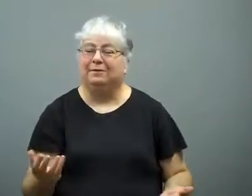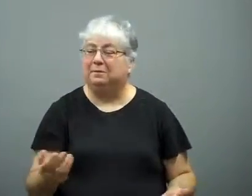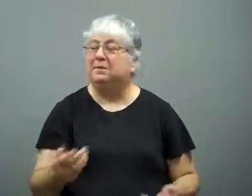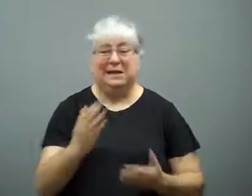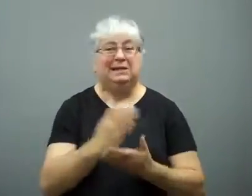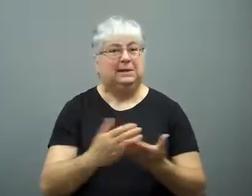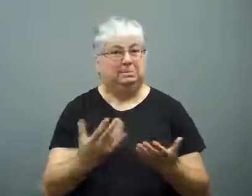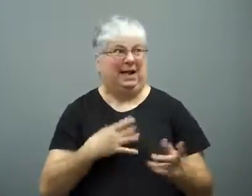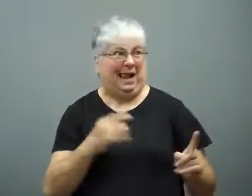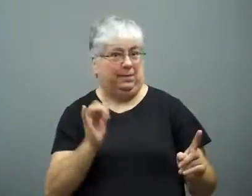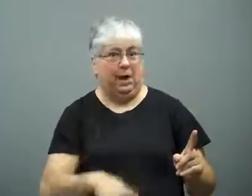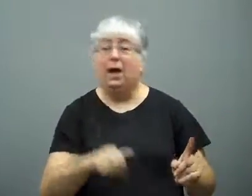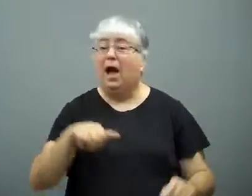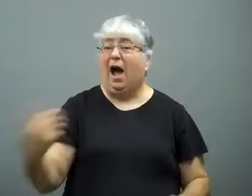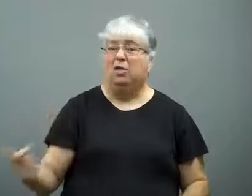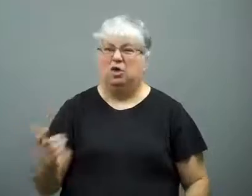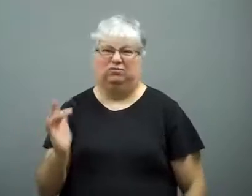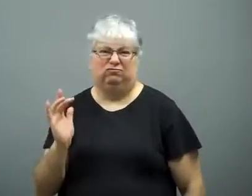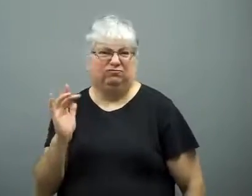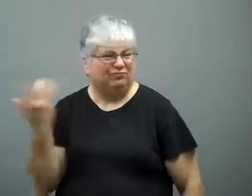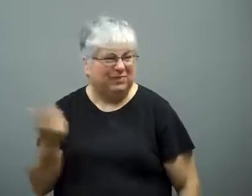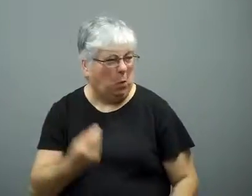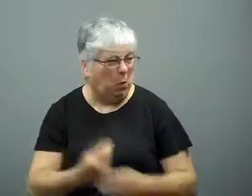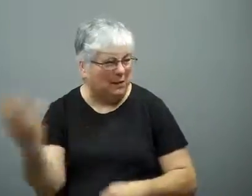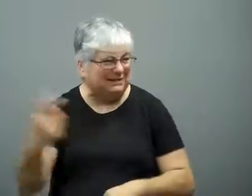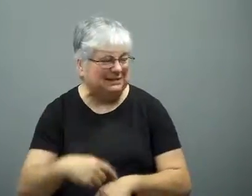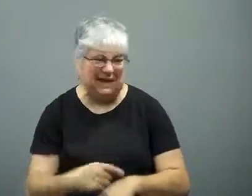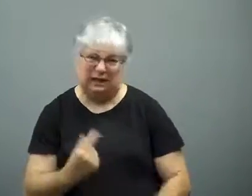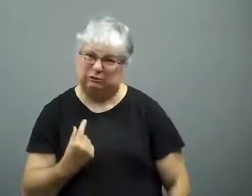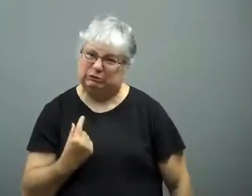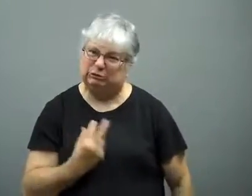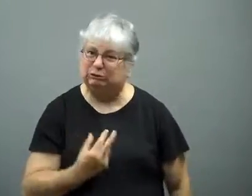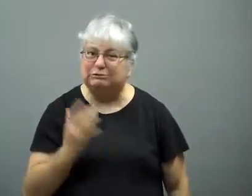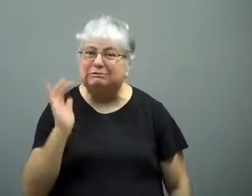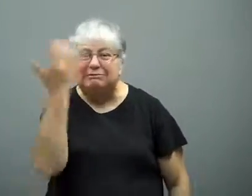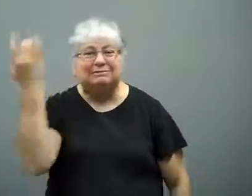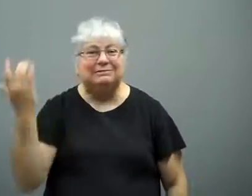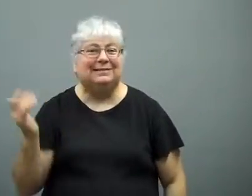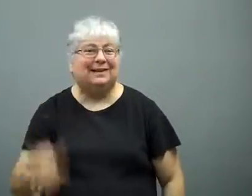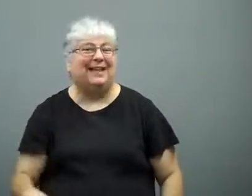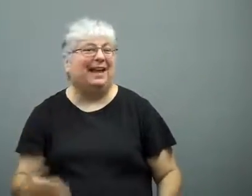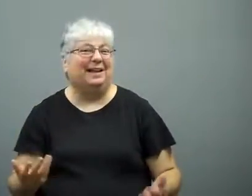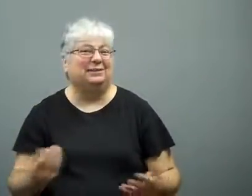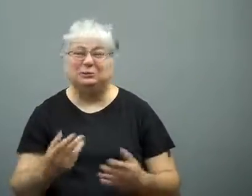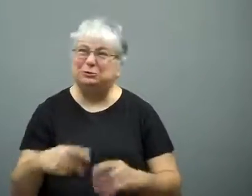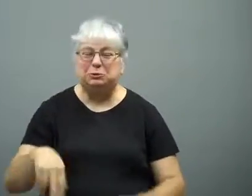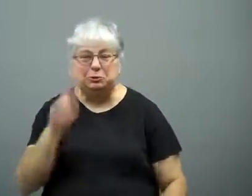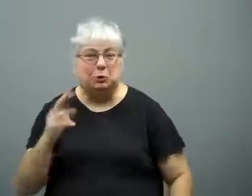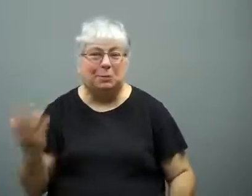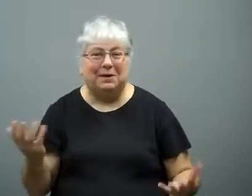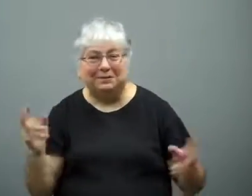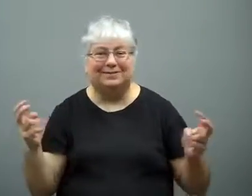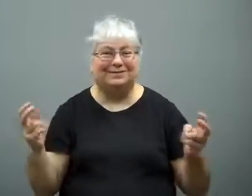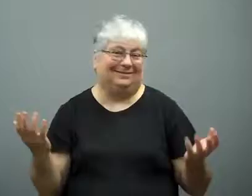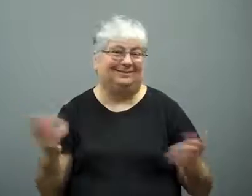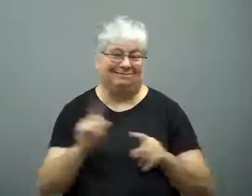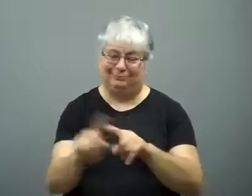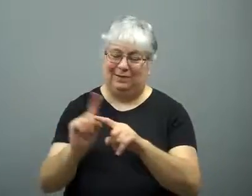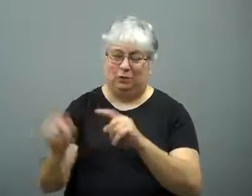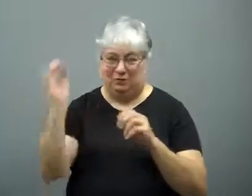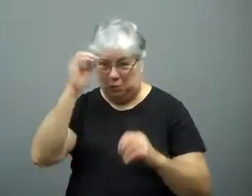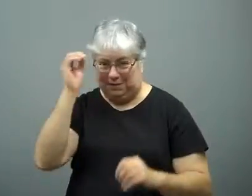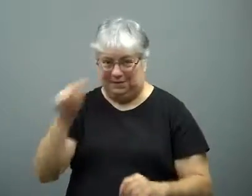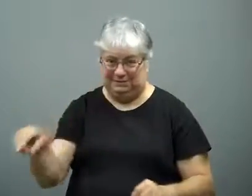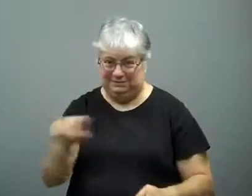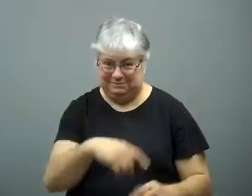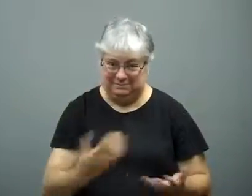Some like this method, others view it as a waste of time and stupid.